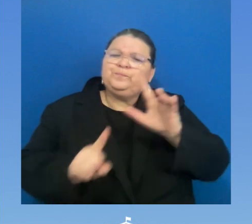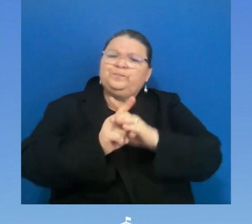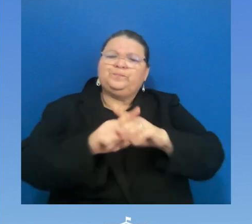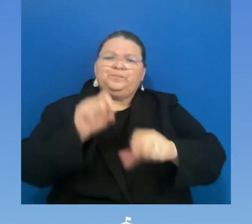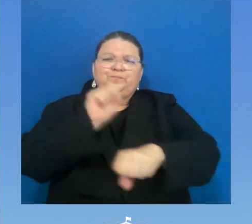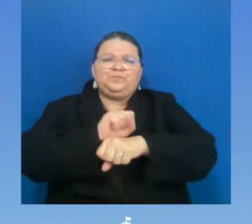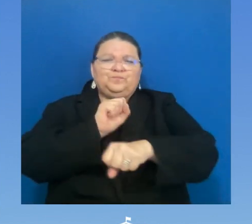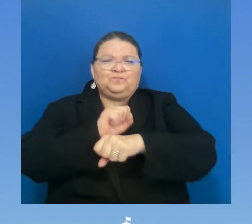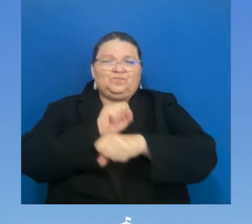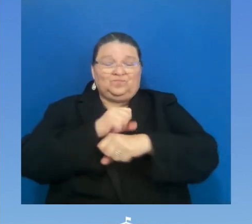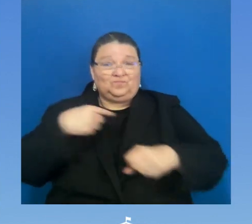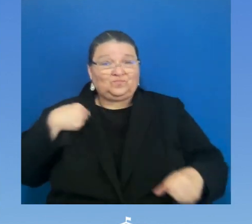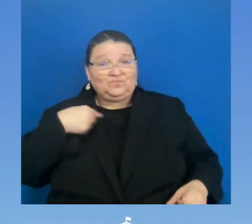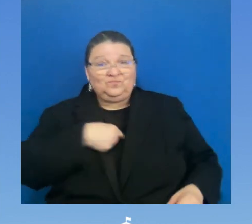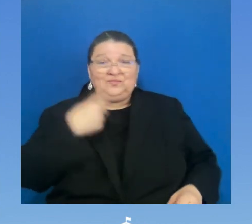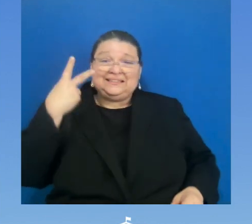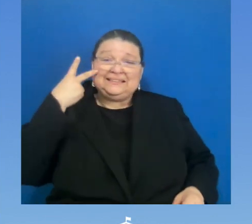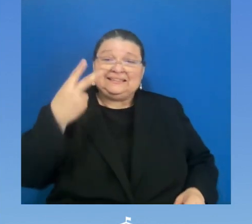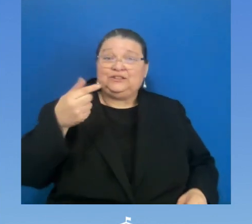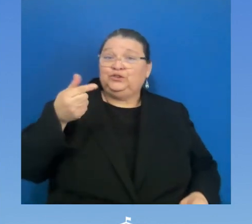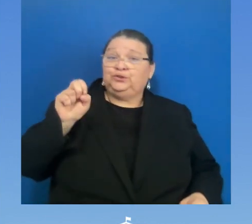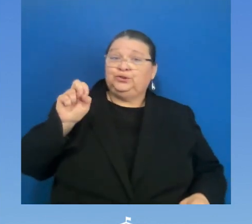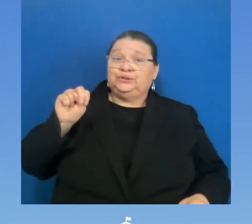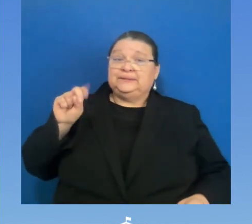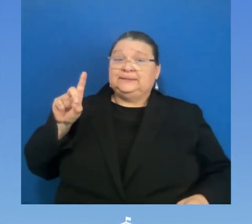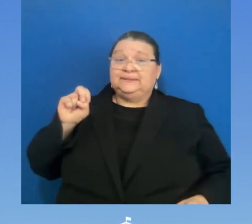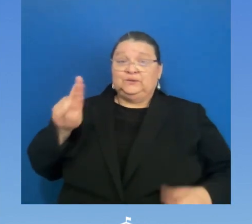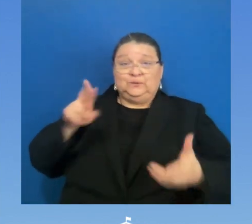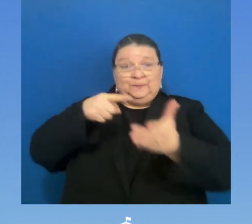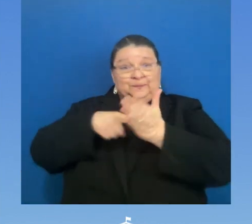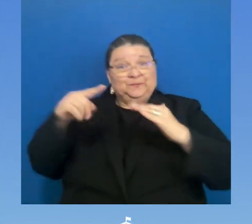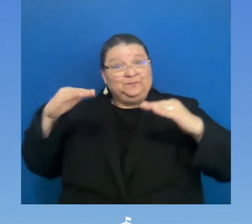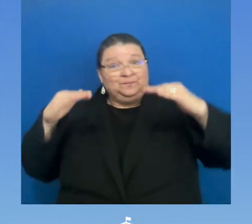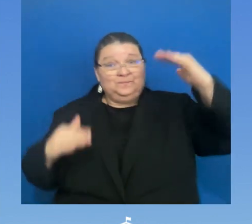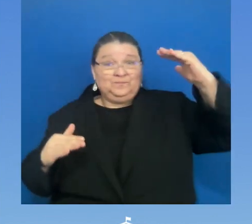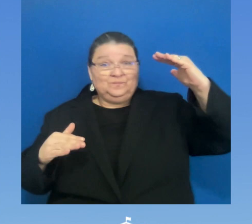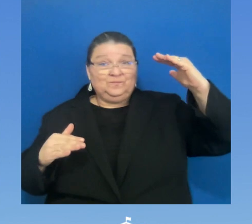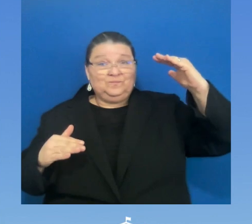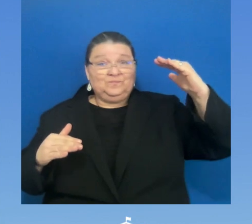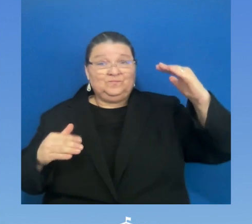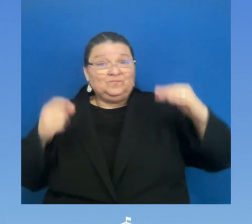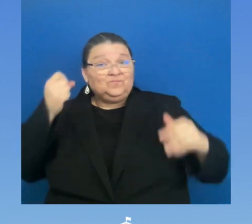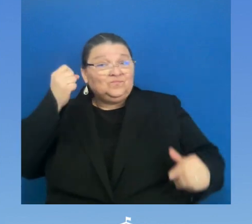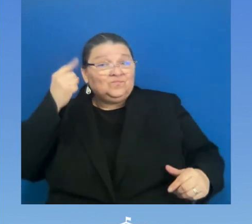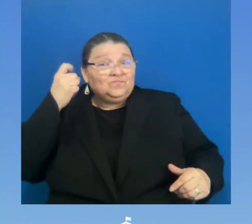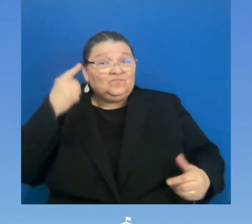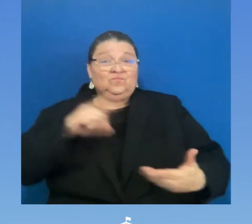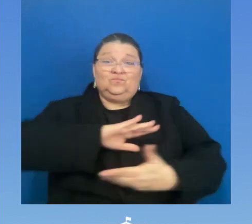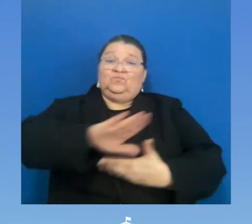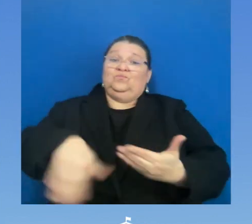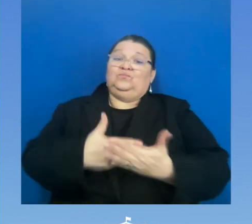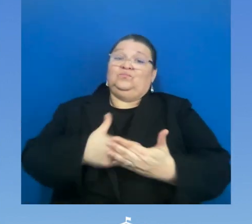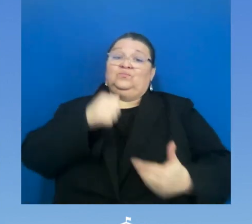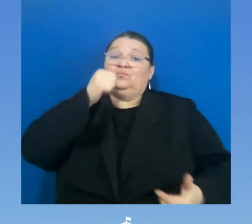let's make sure we are talking about all women, including black, Latina, Asian, Pacific Islander